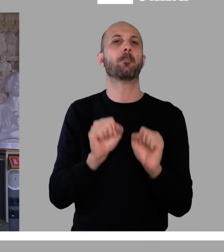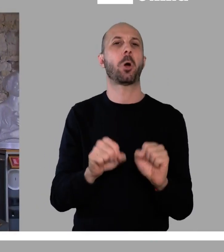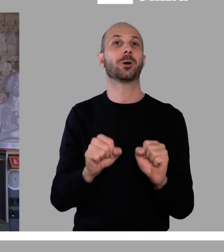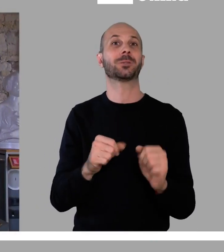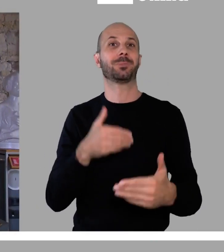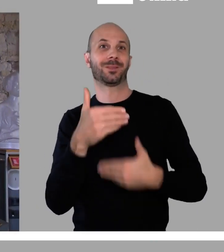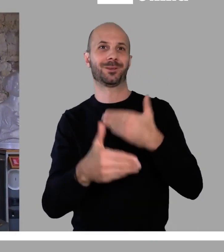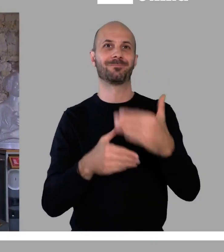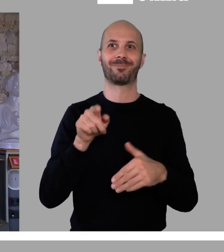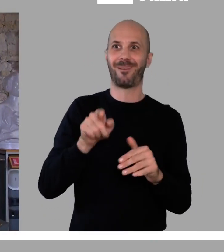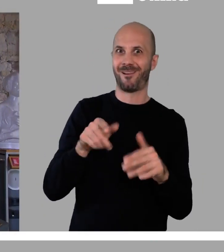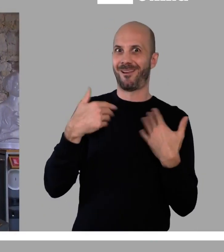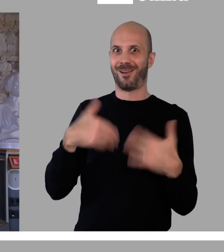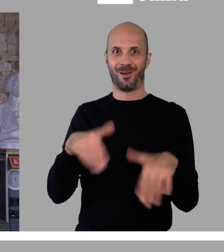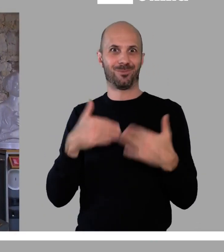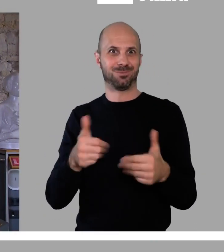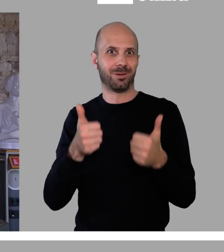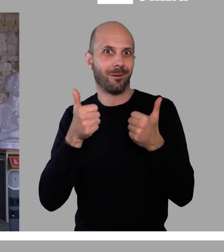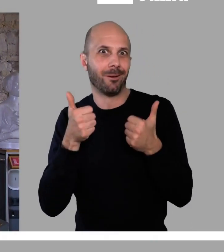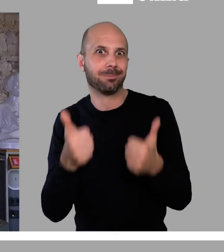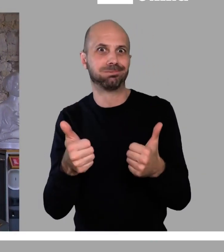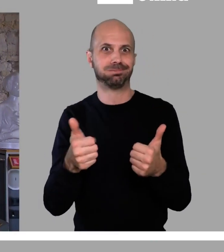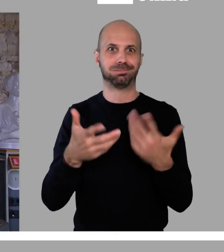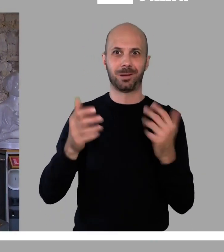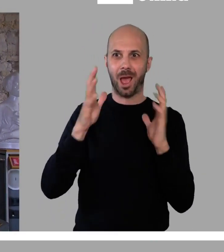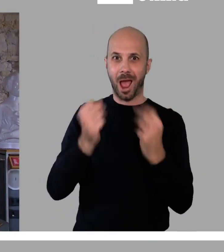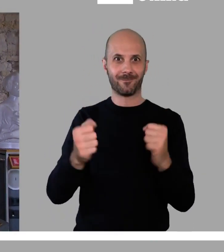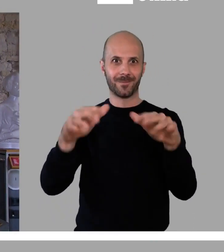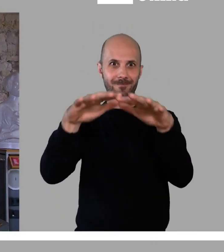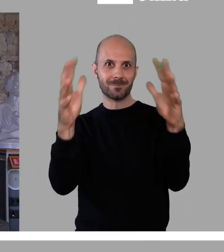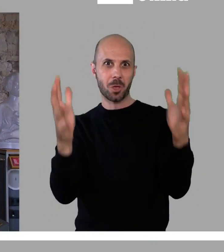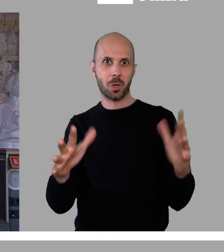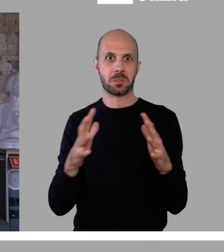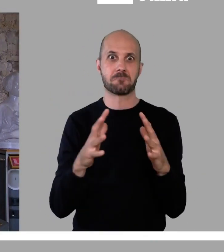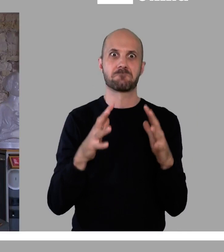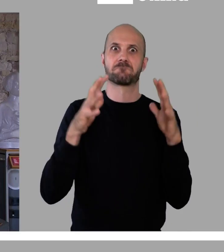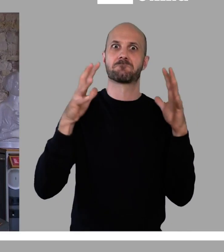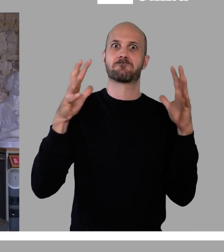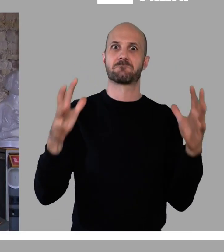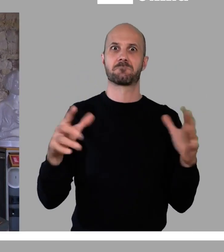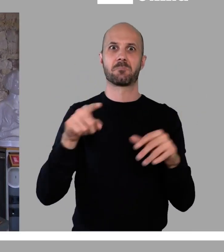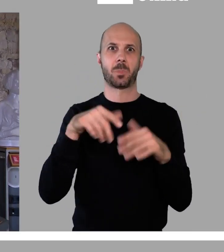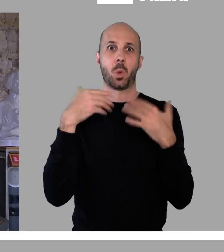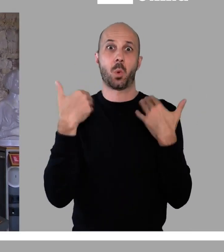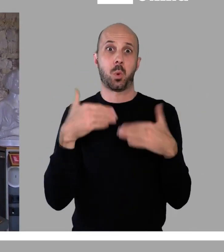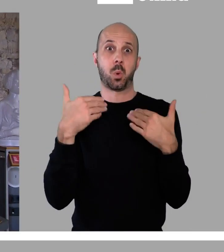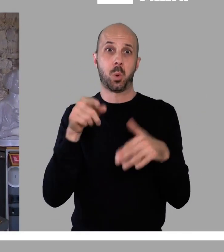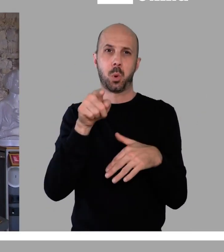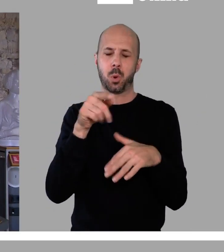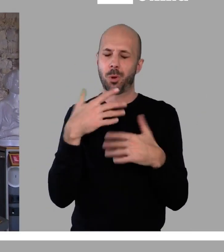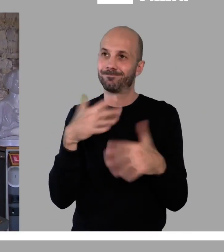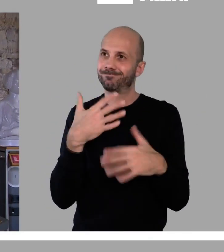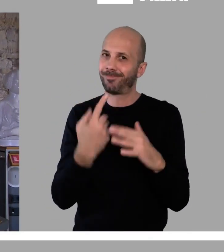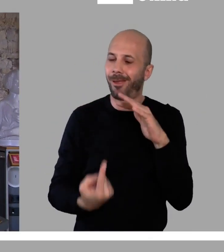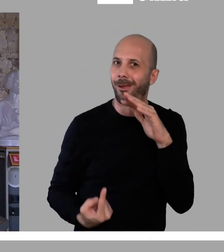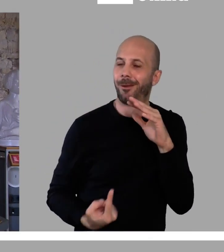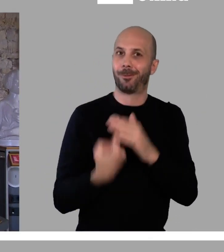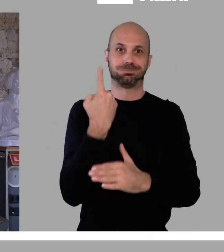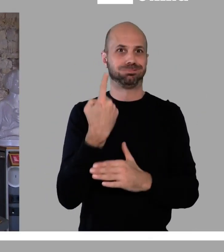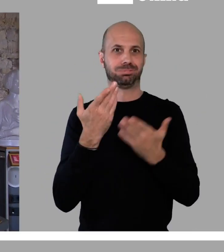it is convenient, if possible to have both the volumetric model and also the more detailed one.